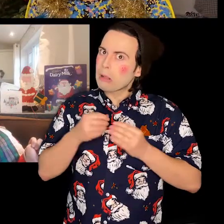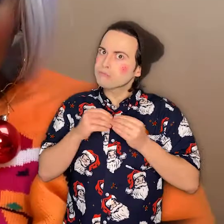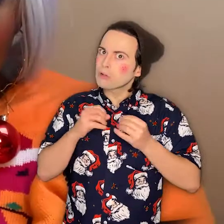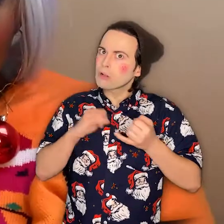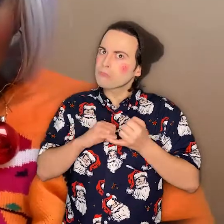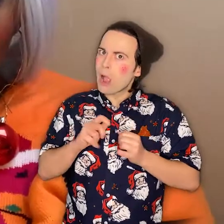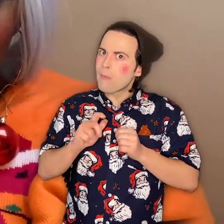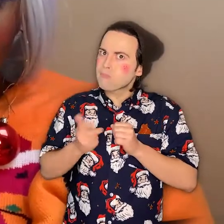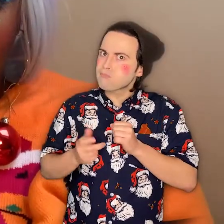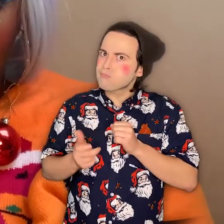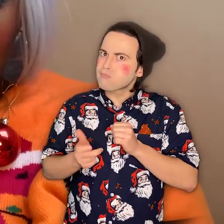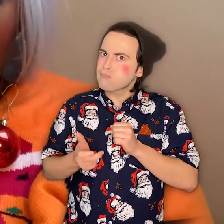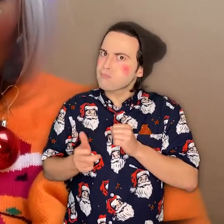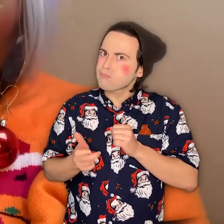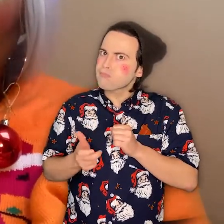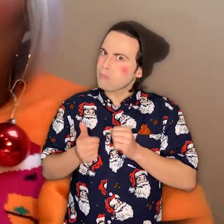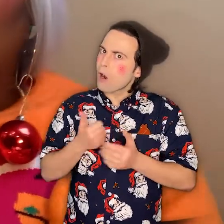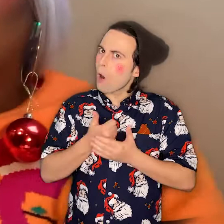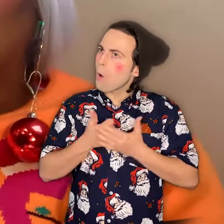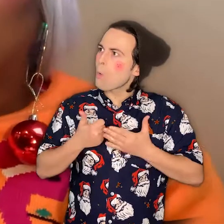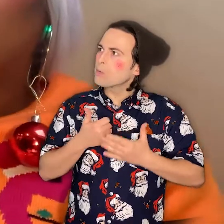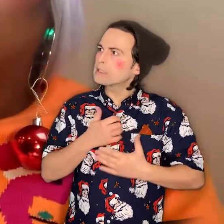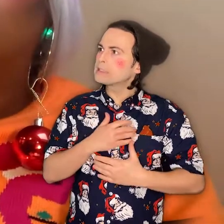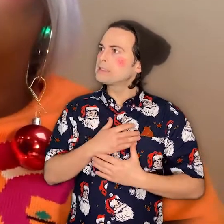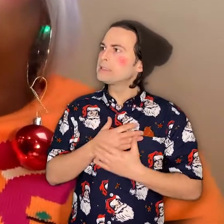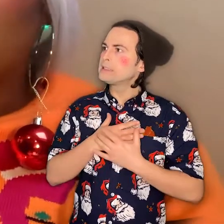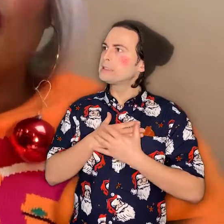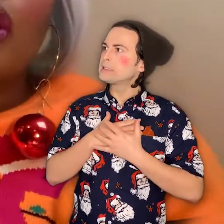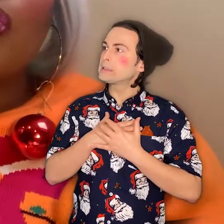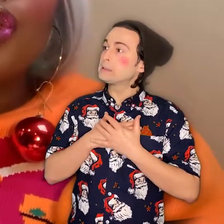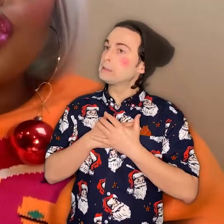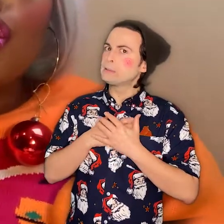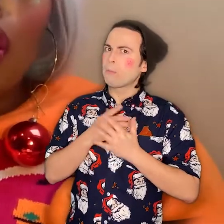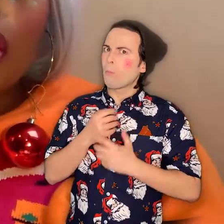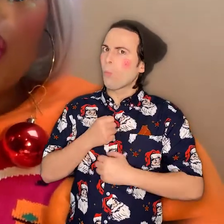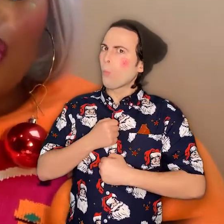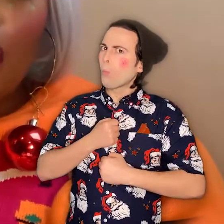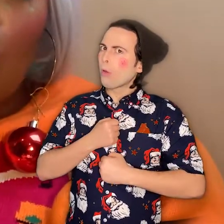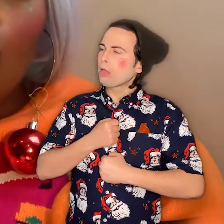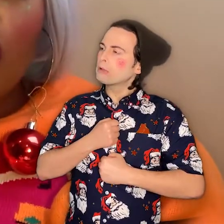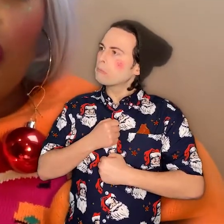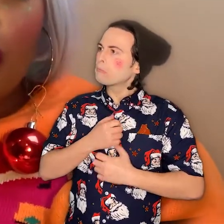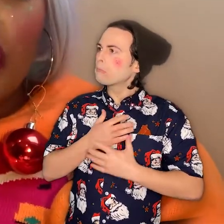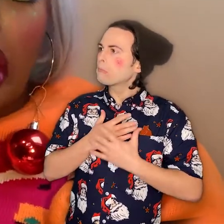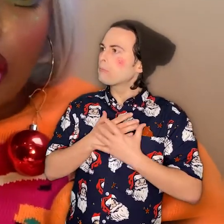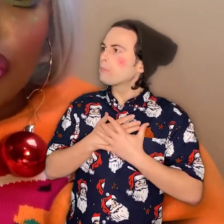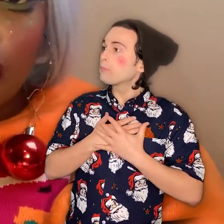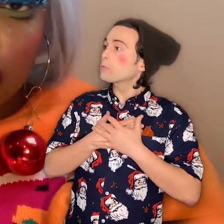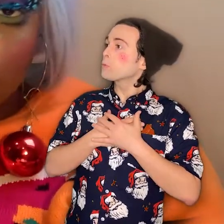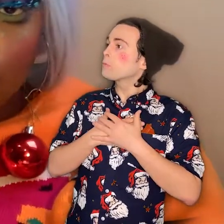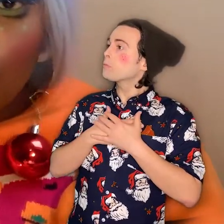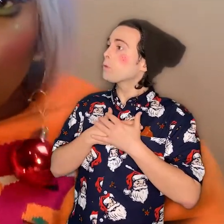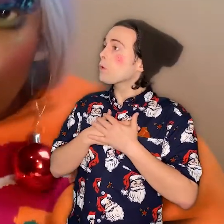Cyndi - Anyway, I think we should join the zoom call with everybody else, don't yous?